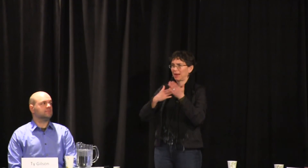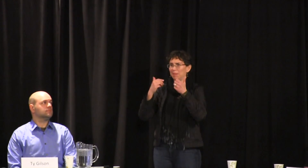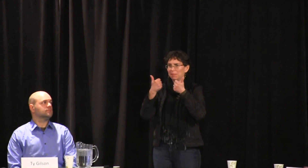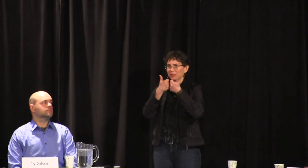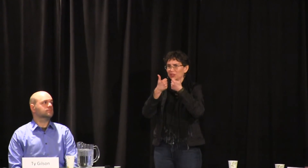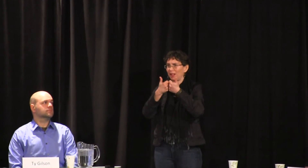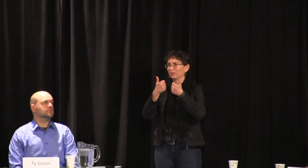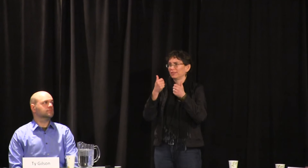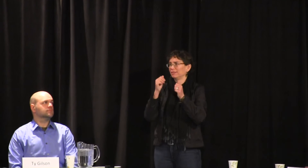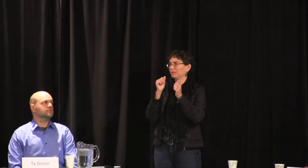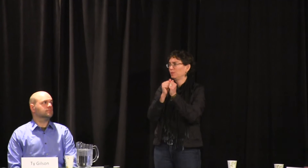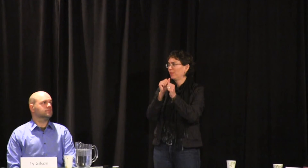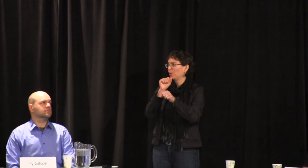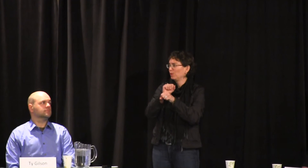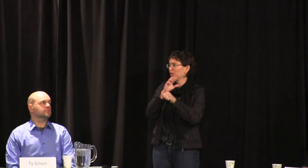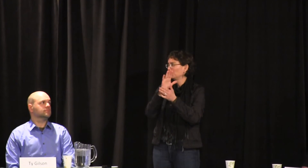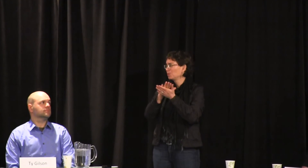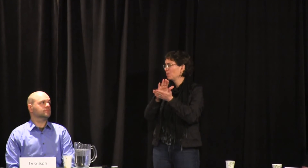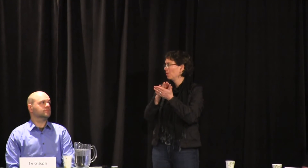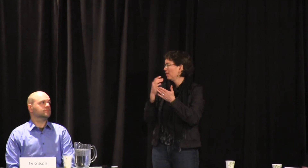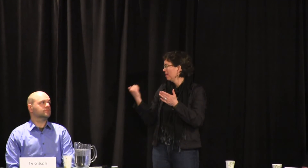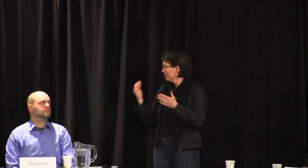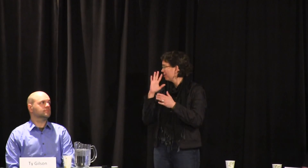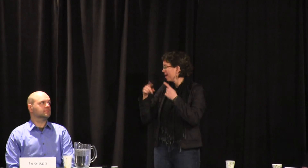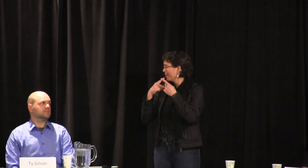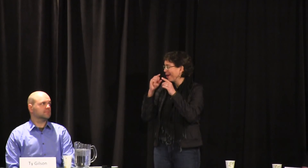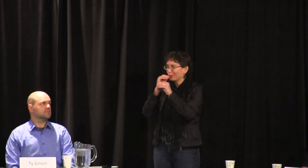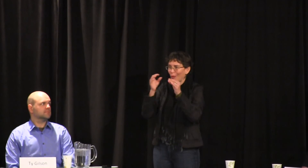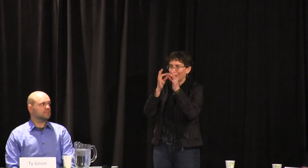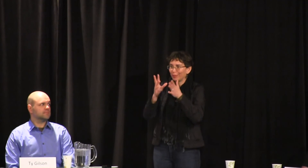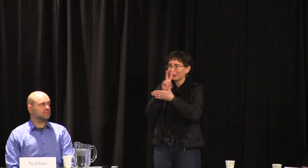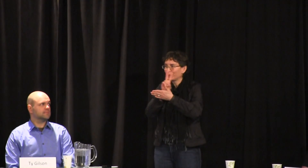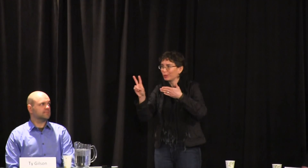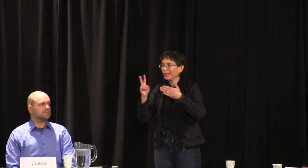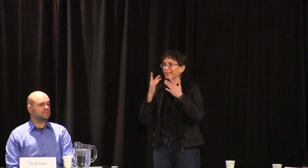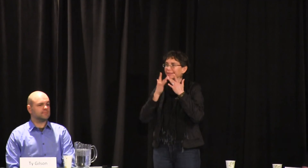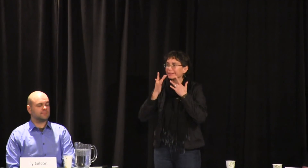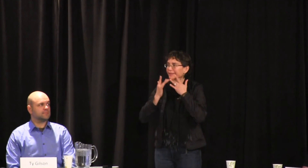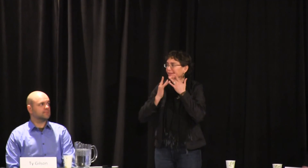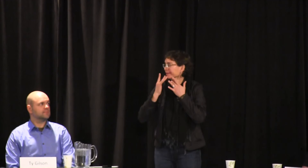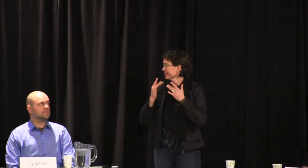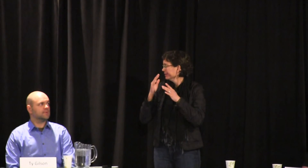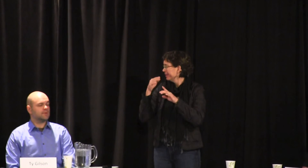So let's talk about some of the challenges that you've experienced. In work and in school. I know you talked about not having an interpreter